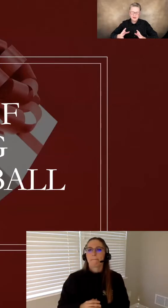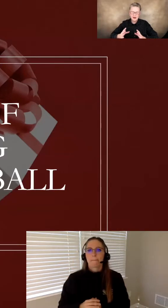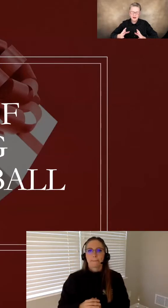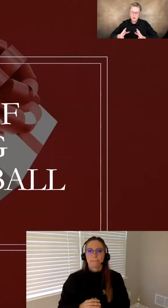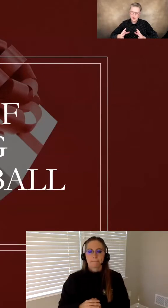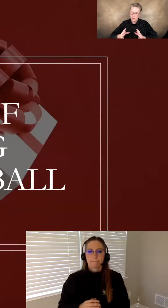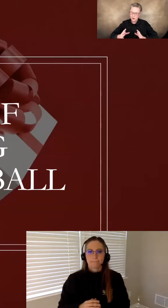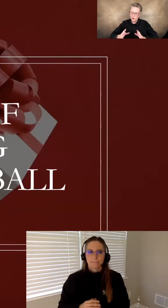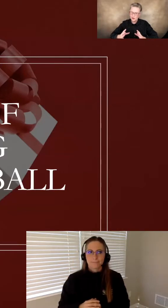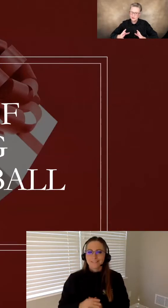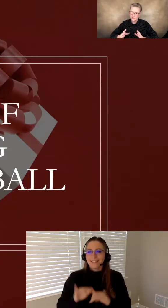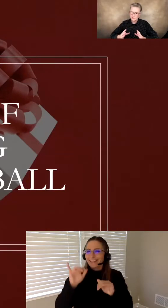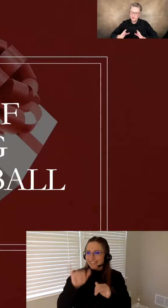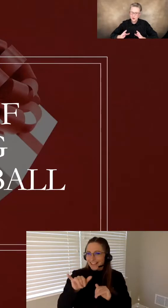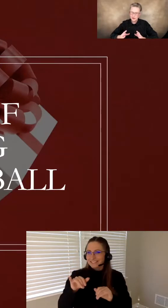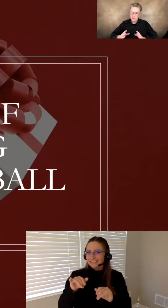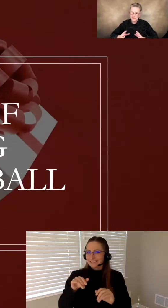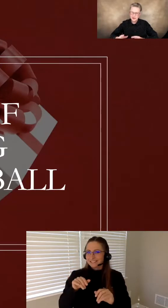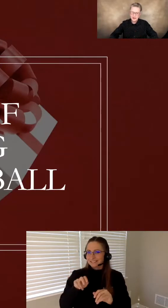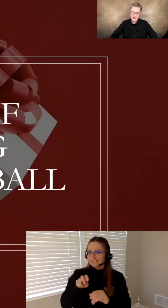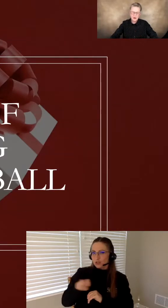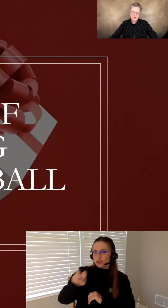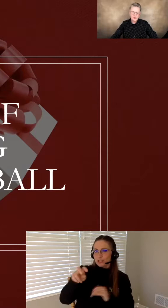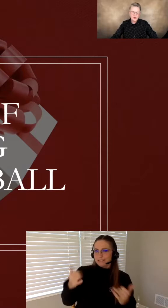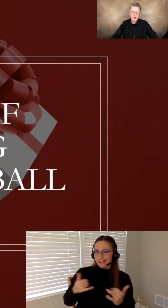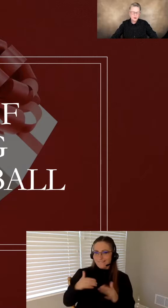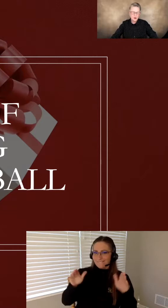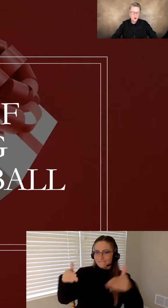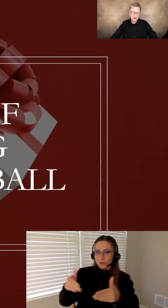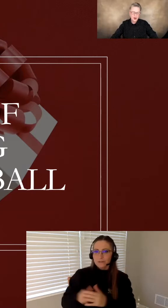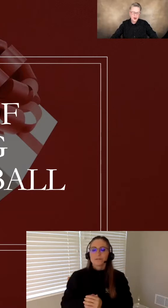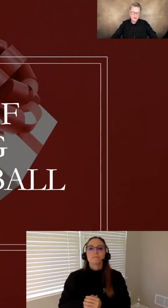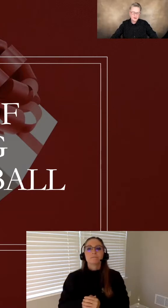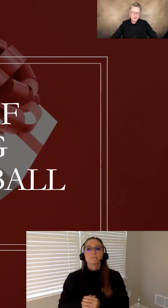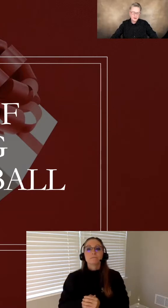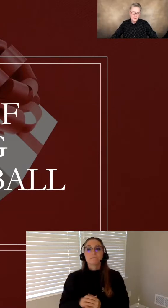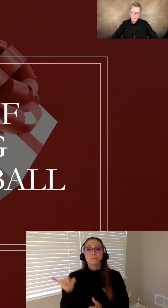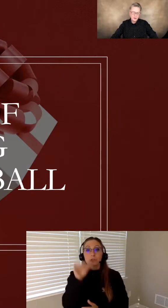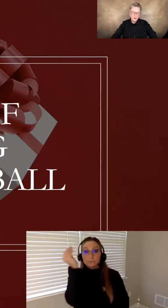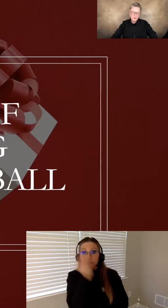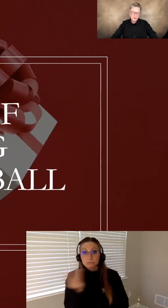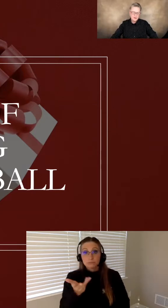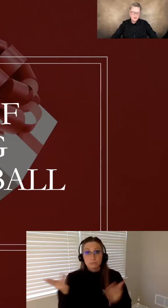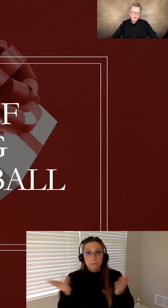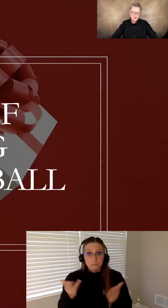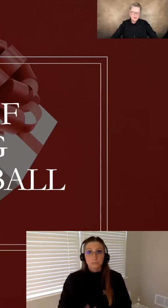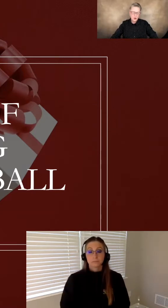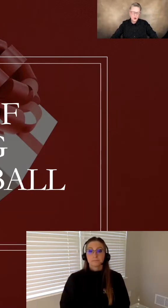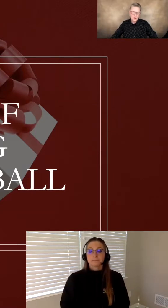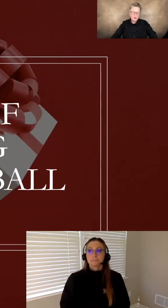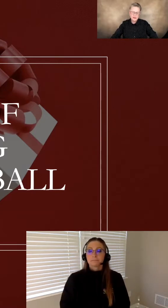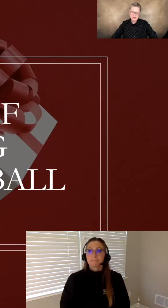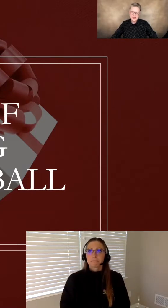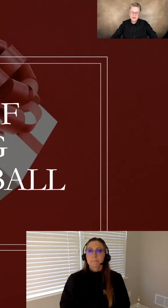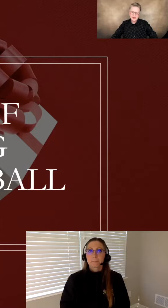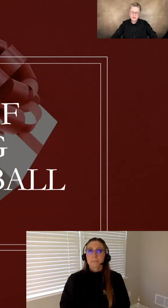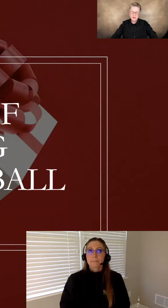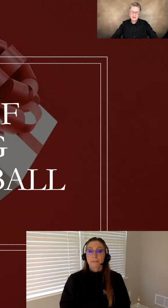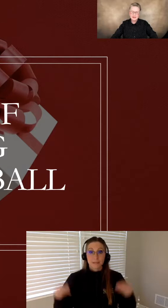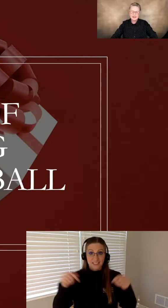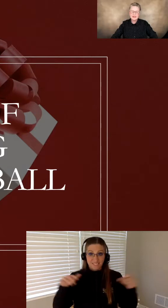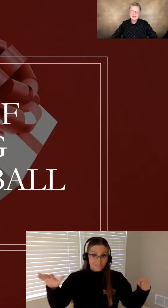kind of where we're going to focus and also I want you to know that this whole presentation is